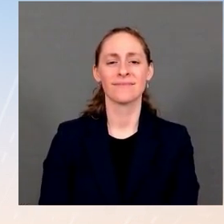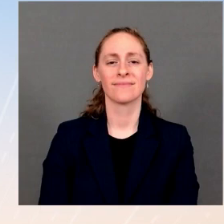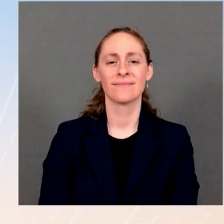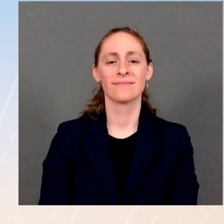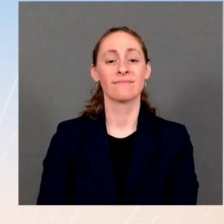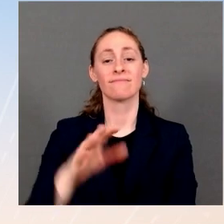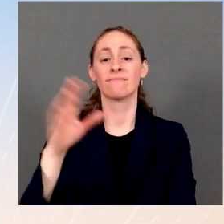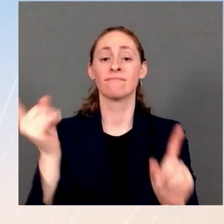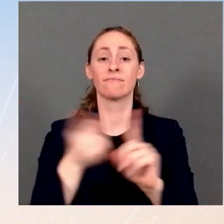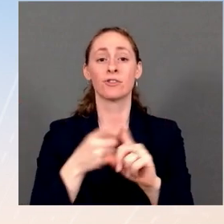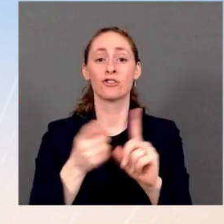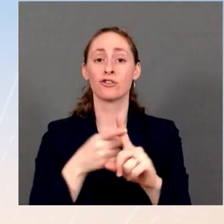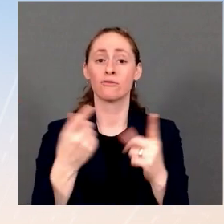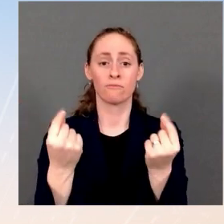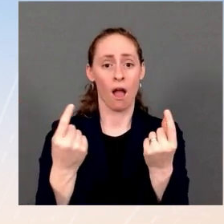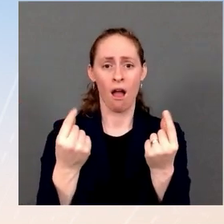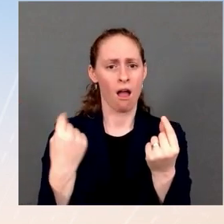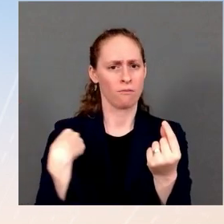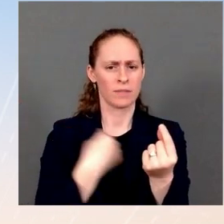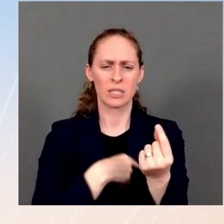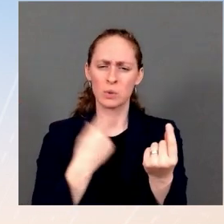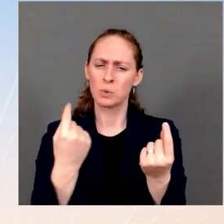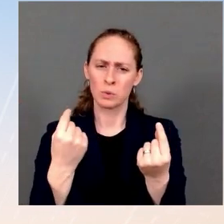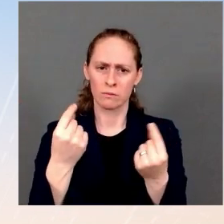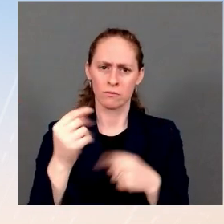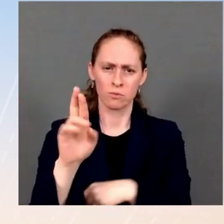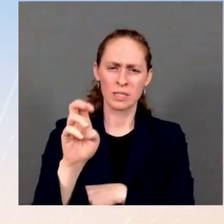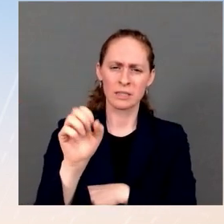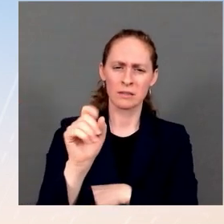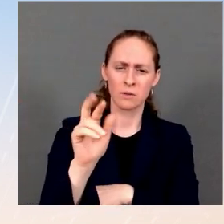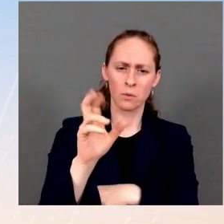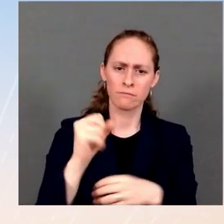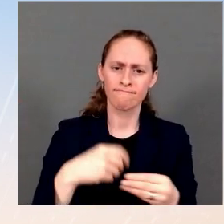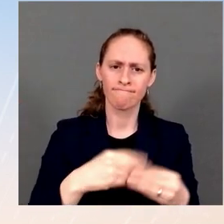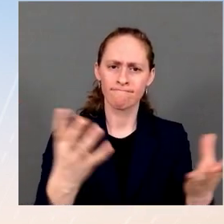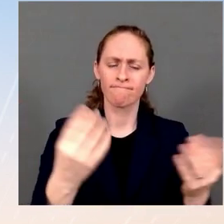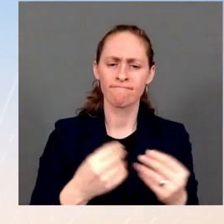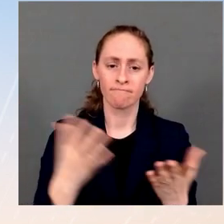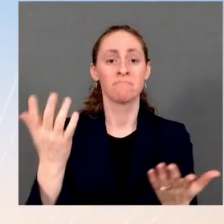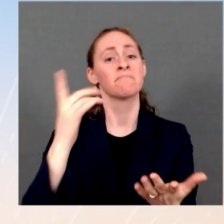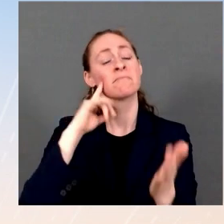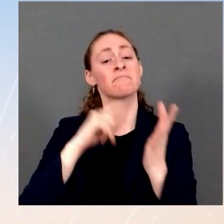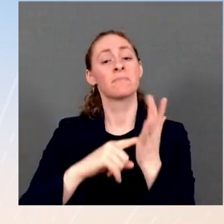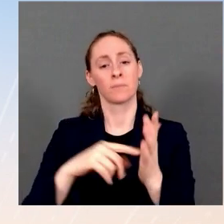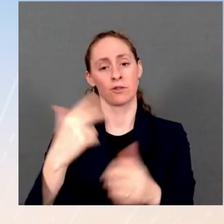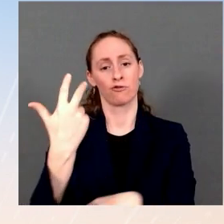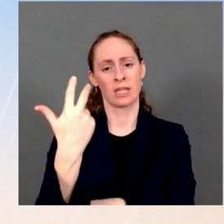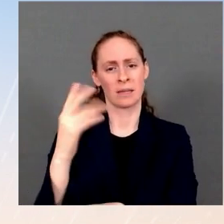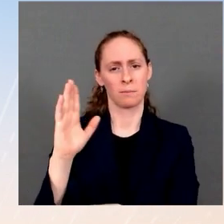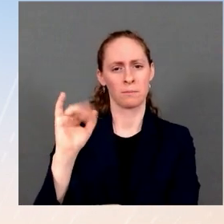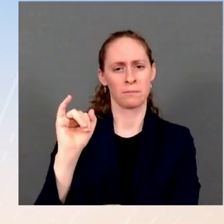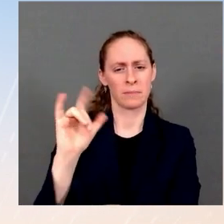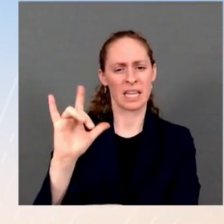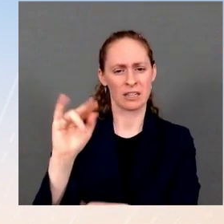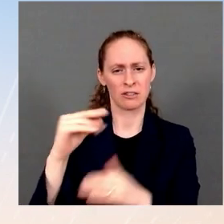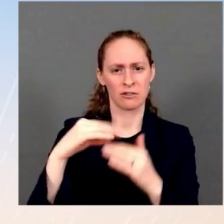from the Bipartisan Infrastructure Law will be deployed next year, in 2022, to replace these pipes.